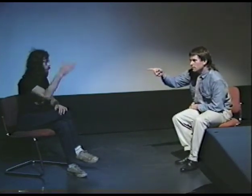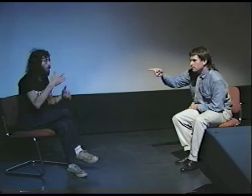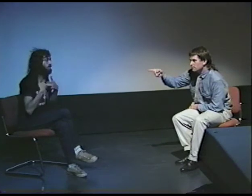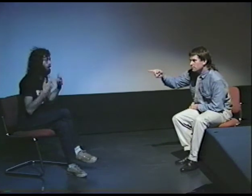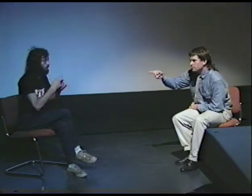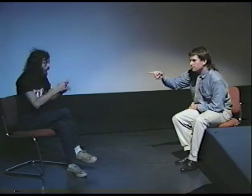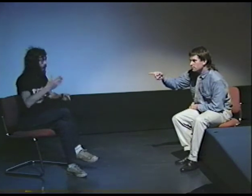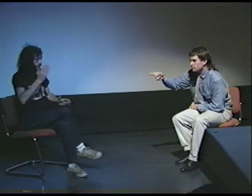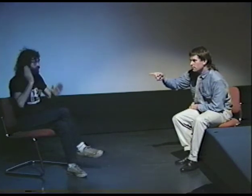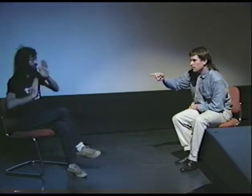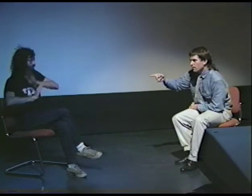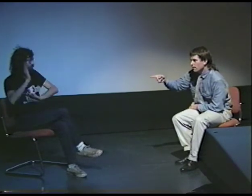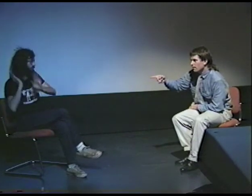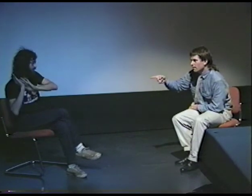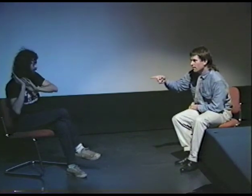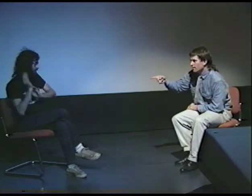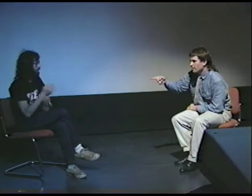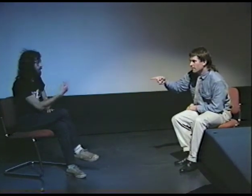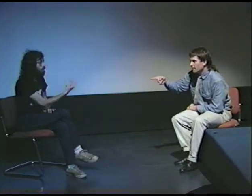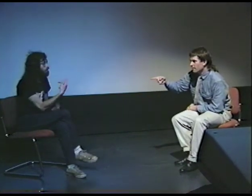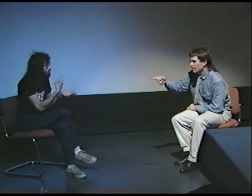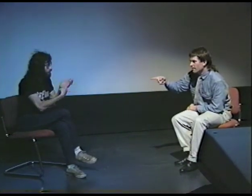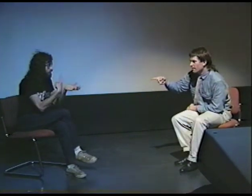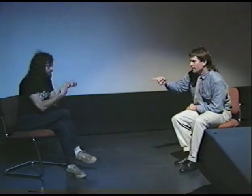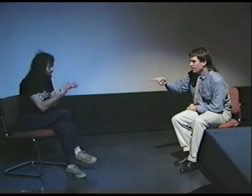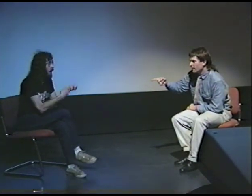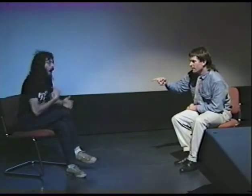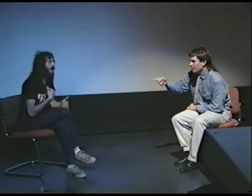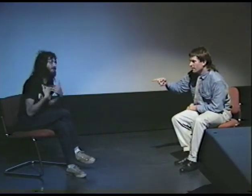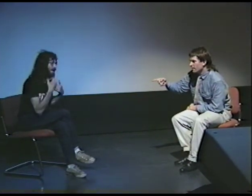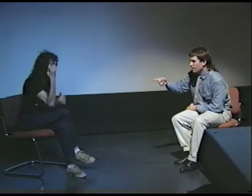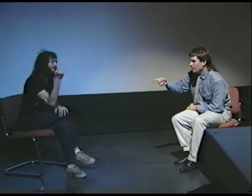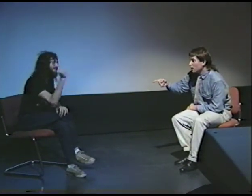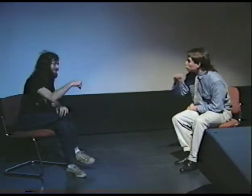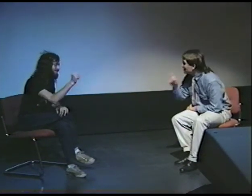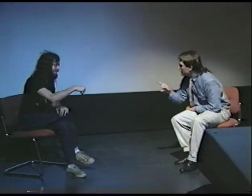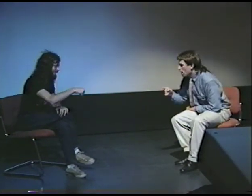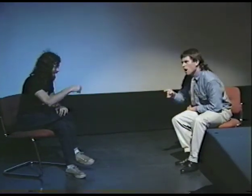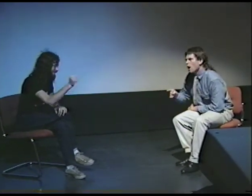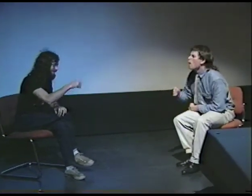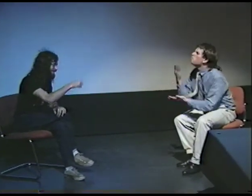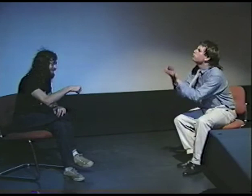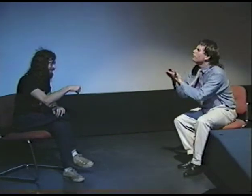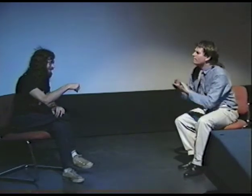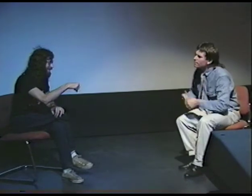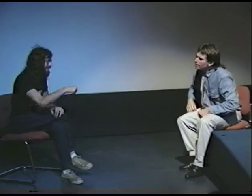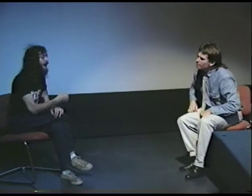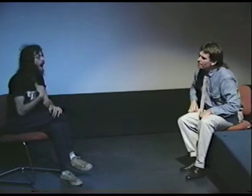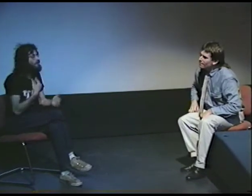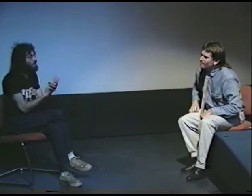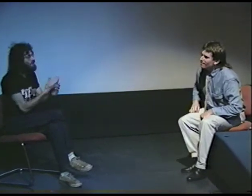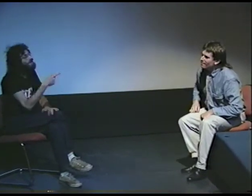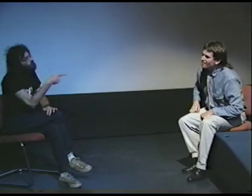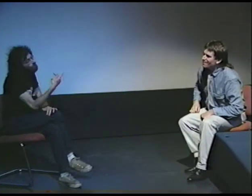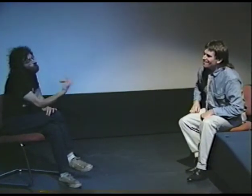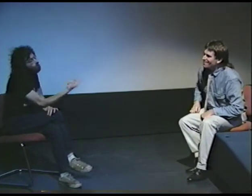Remember, you have no ideas. OK, no, well, this is from a long time ago, remember? You and we're talking about this idea. Oh, come on, really? Prove it.